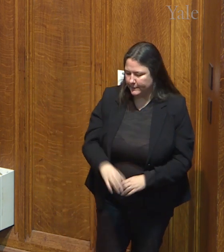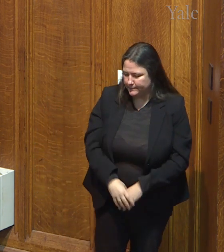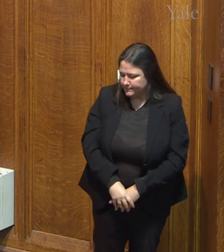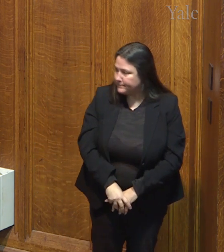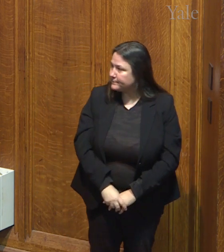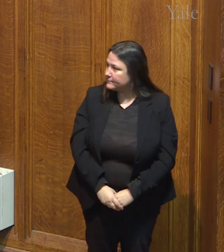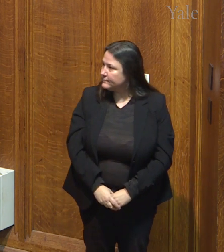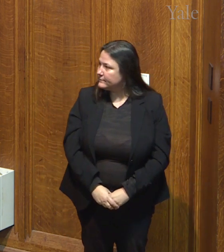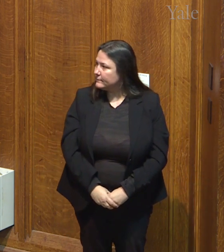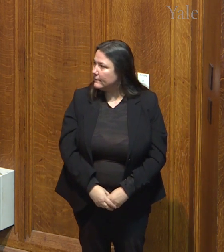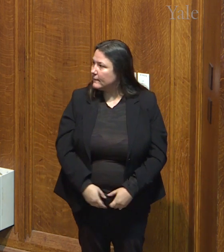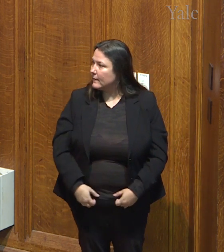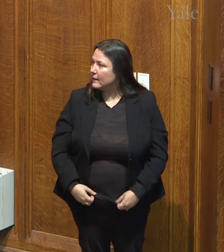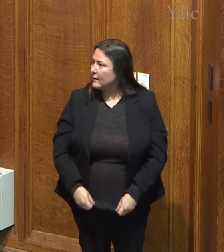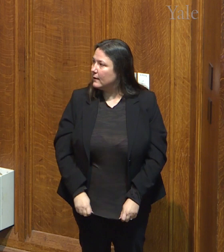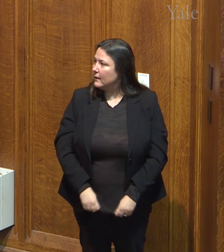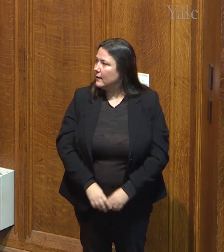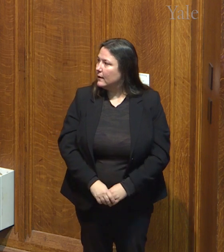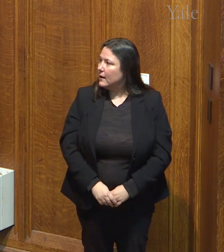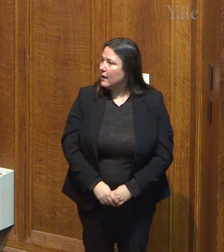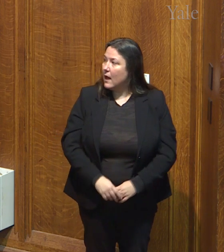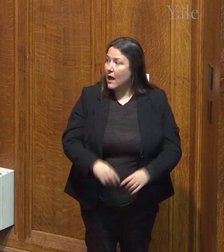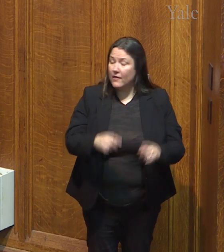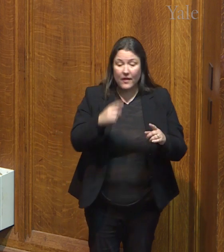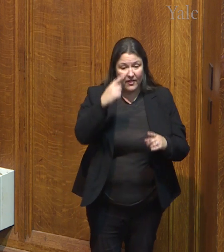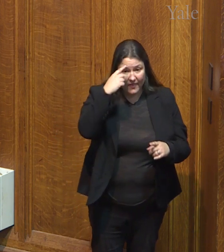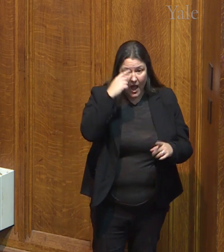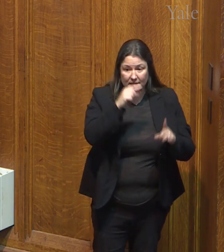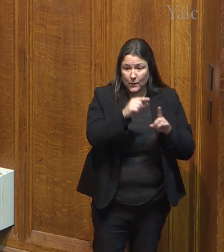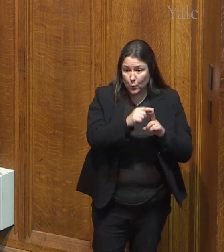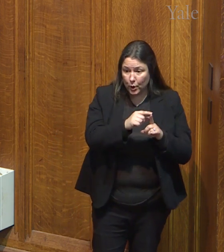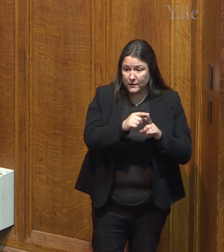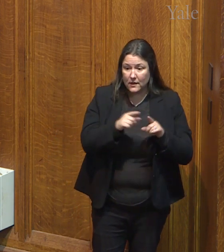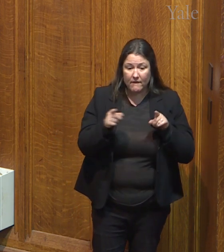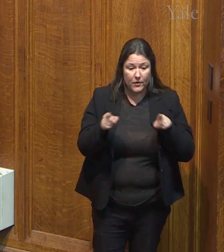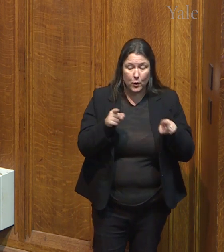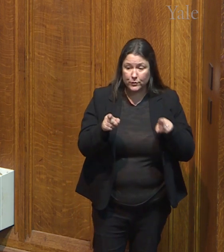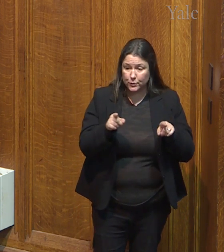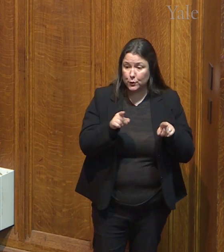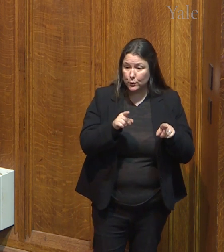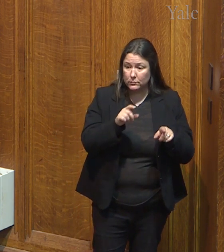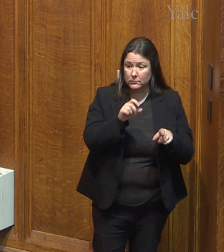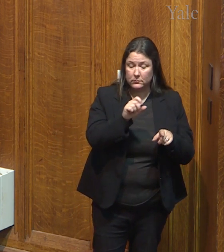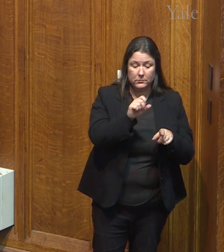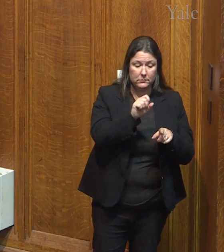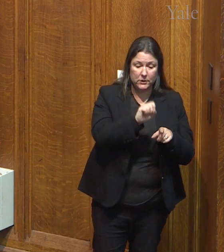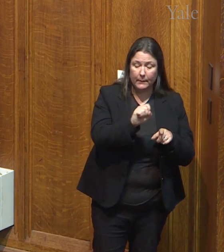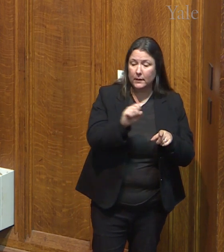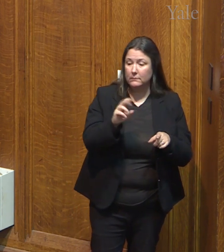Have the thoughts and work of Chomsky, Stokoe, and others now helped to overcome the educational plight of the Deaf?